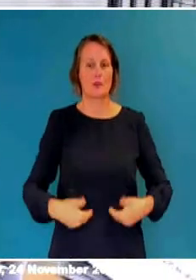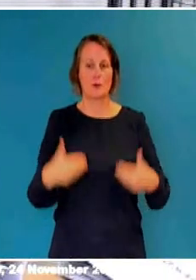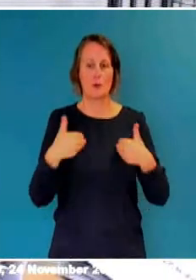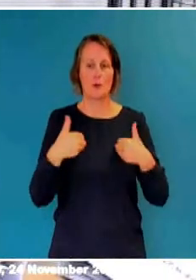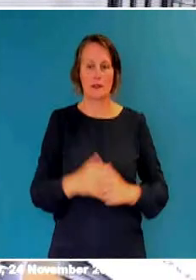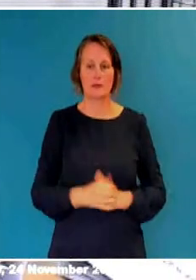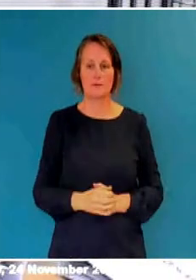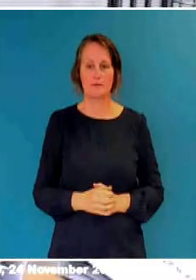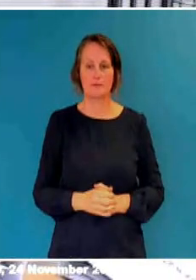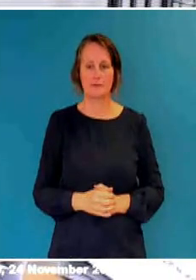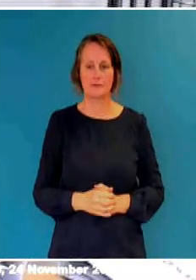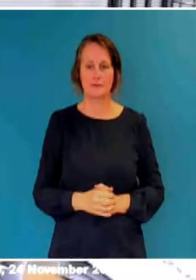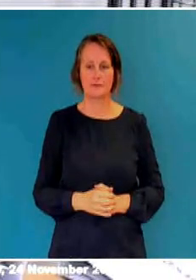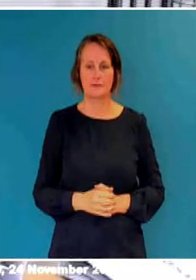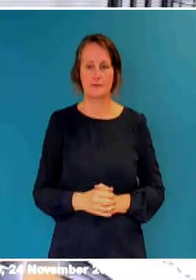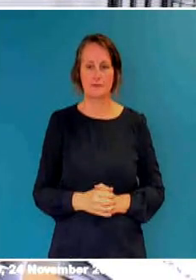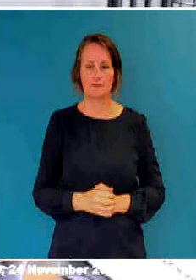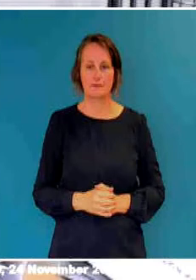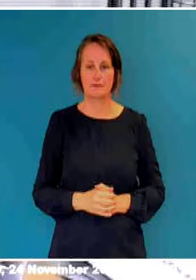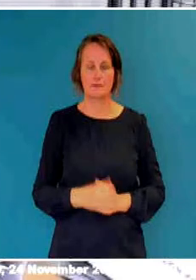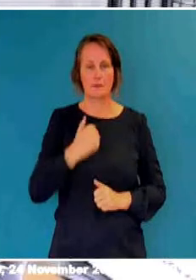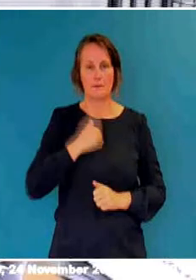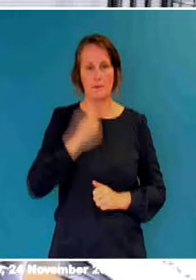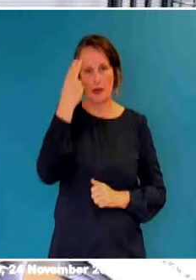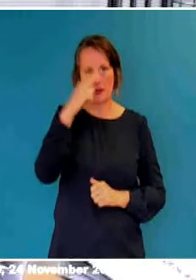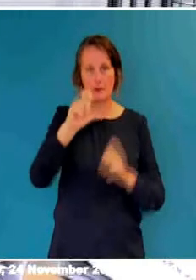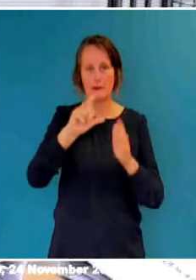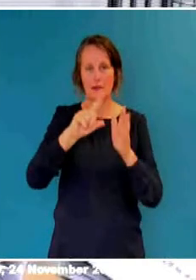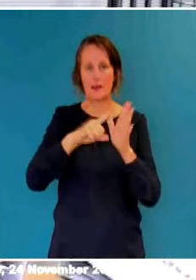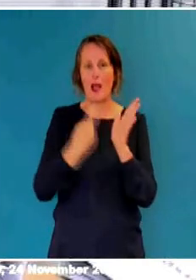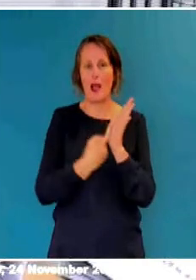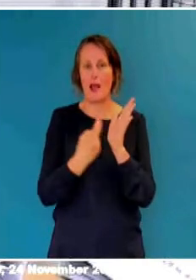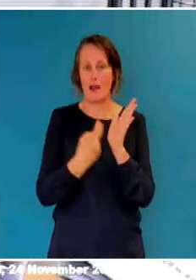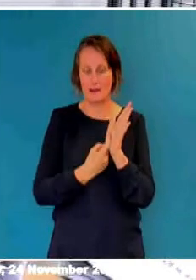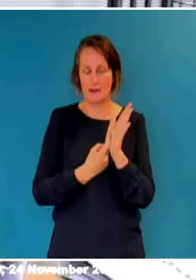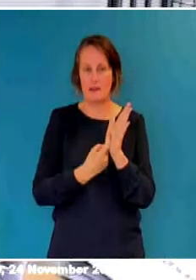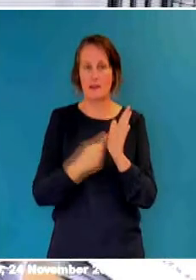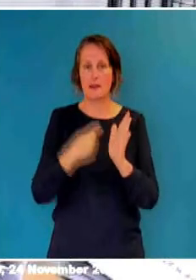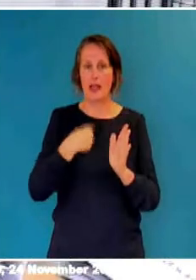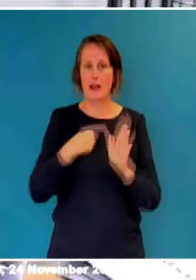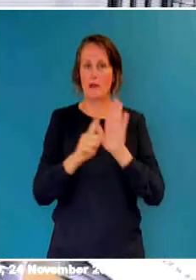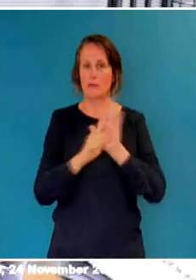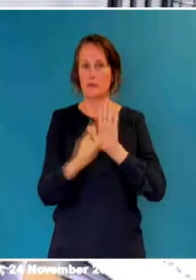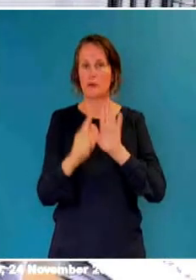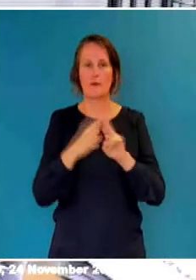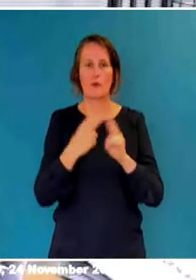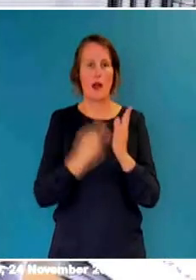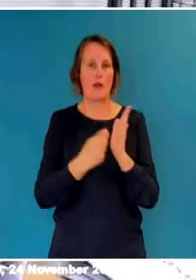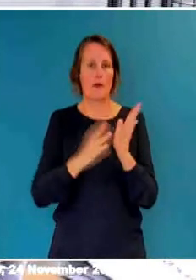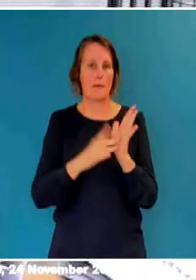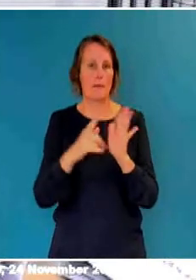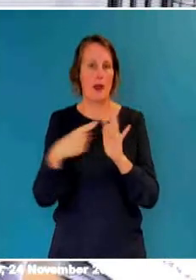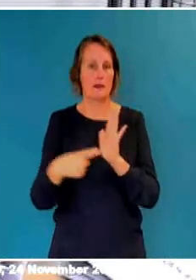May it please the Commission, my name is Lachlan Carr, C A R R, and I appear for RMIT. Thank you, Mr Carr.